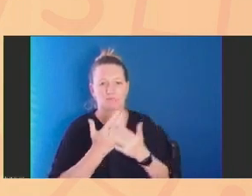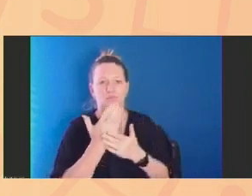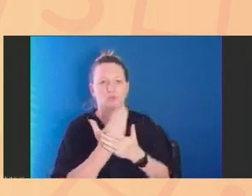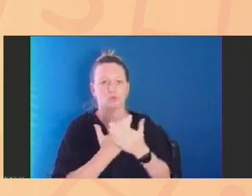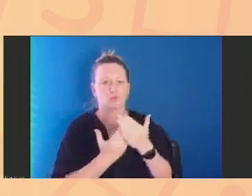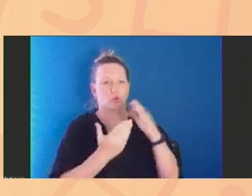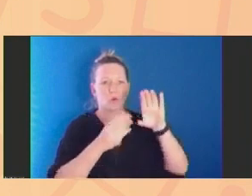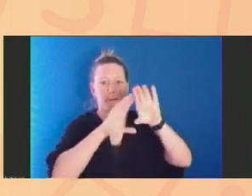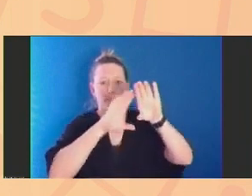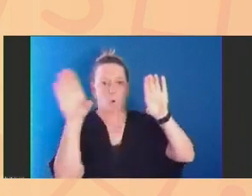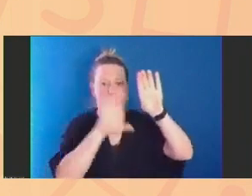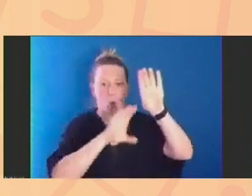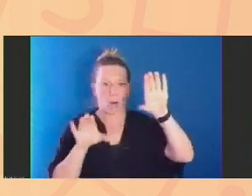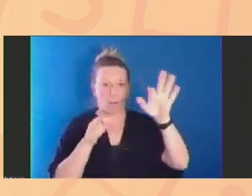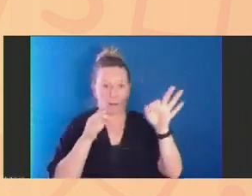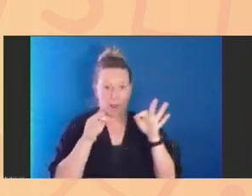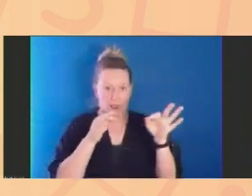and then getting it published into a book.